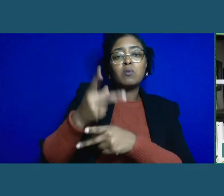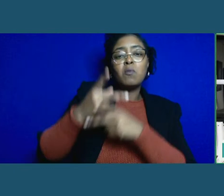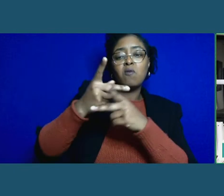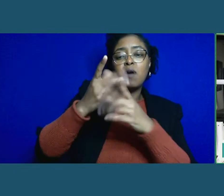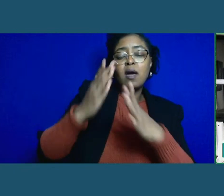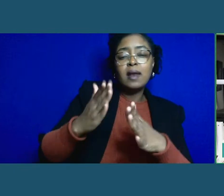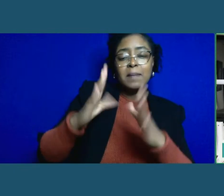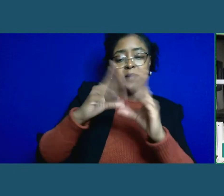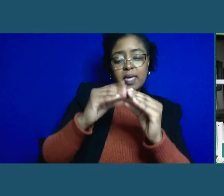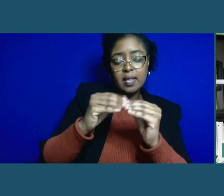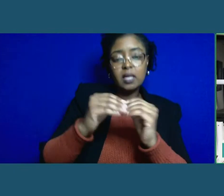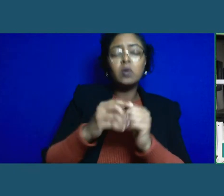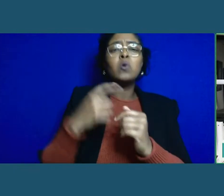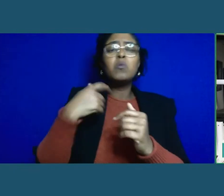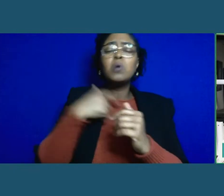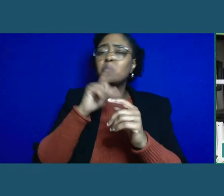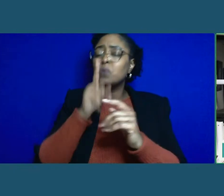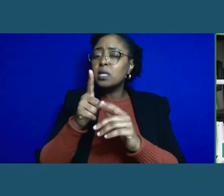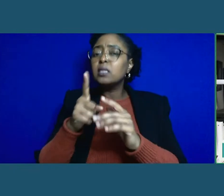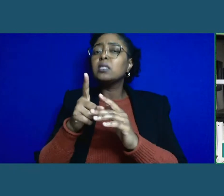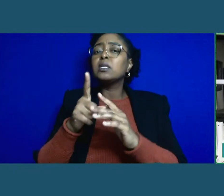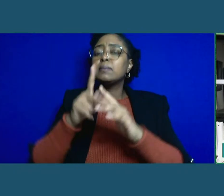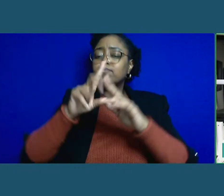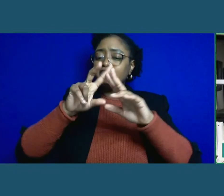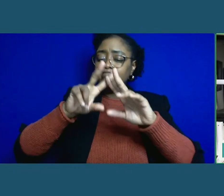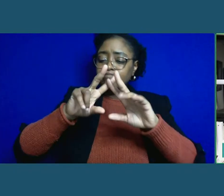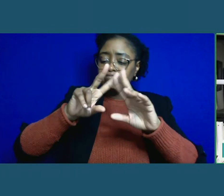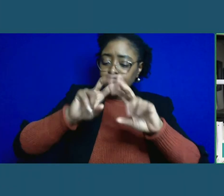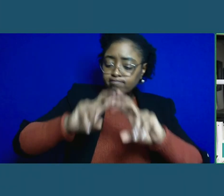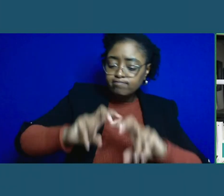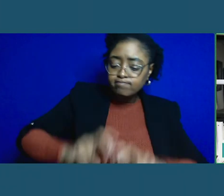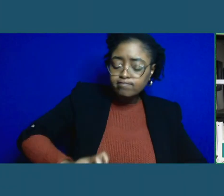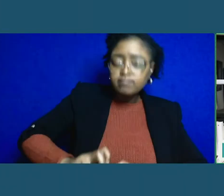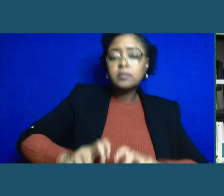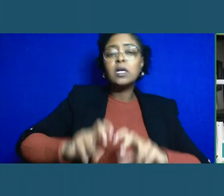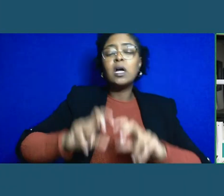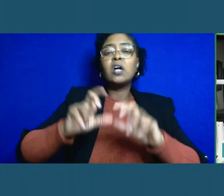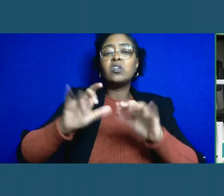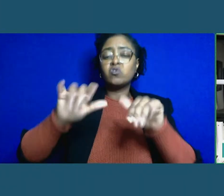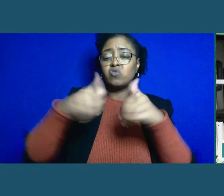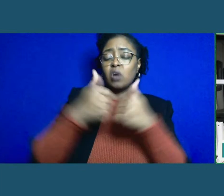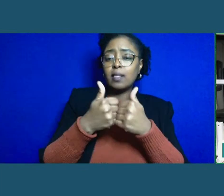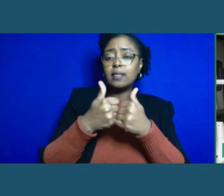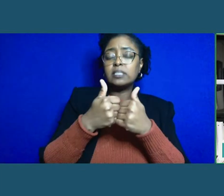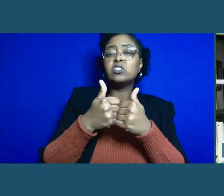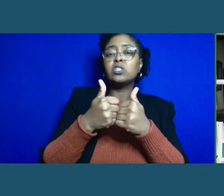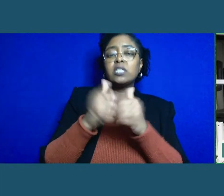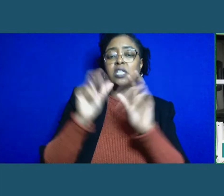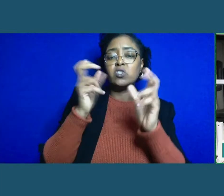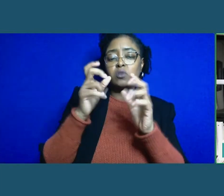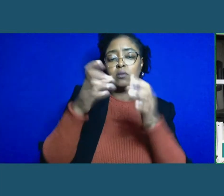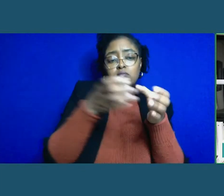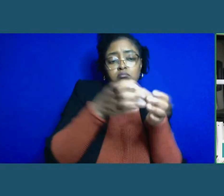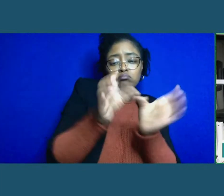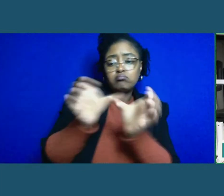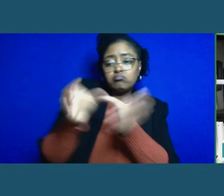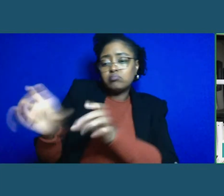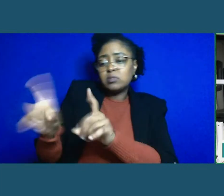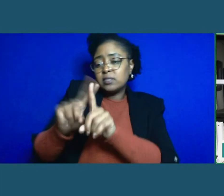administrative and supervisory meeting with all of our district leaders, and we really broke down the priority challenge